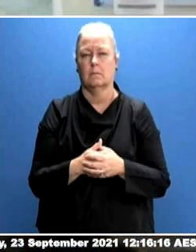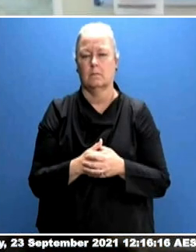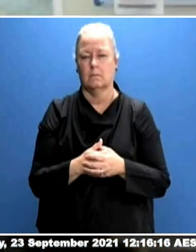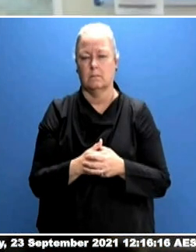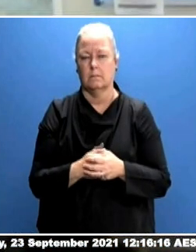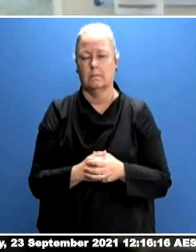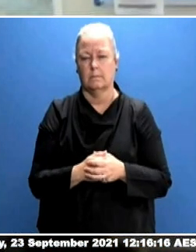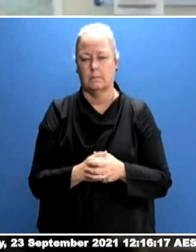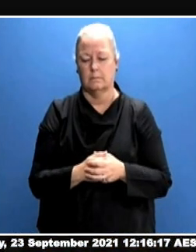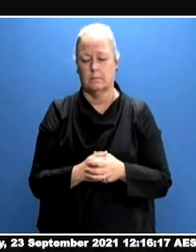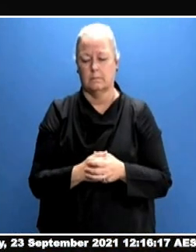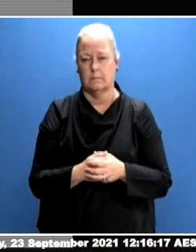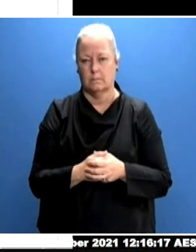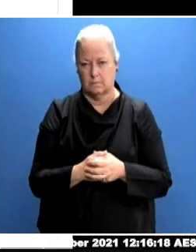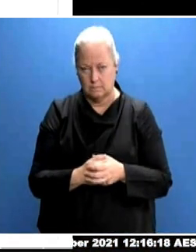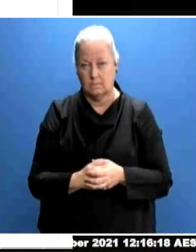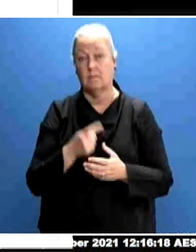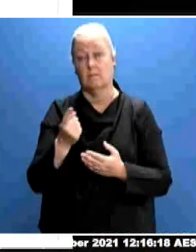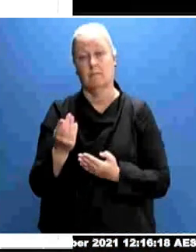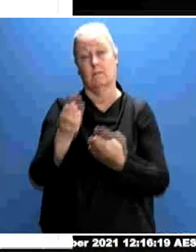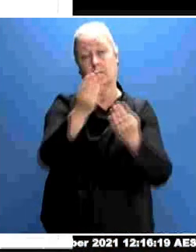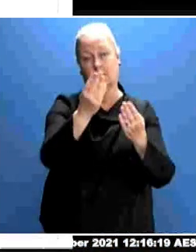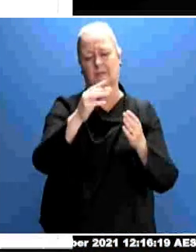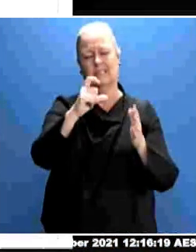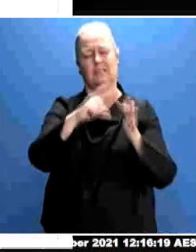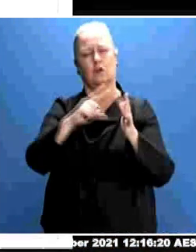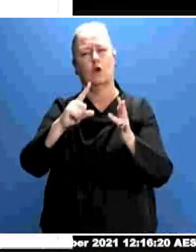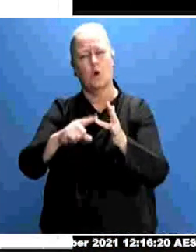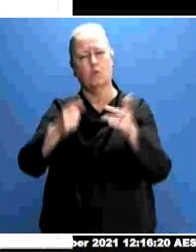in the hands of the CEO of Territory Families